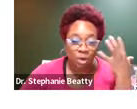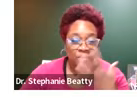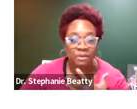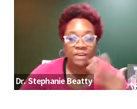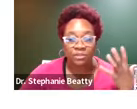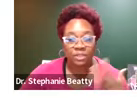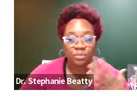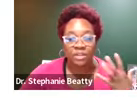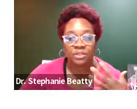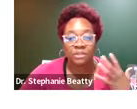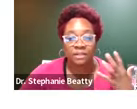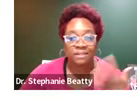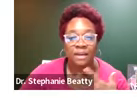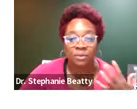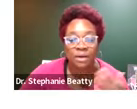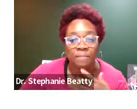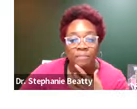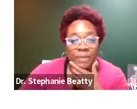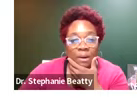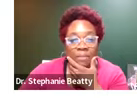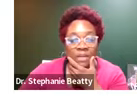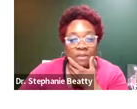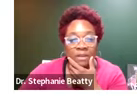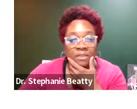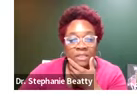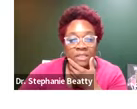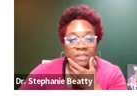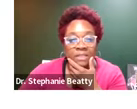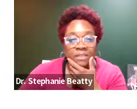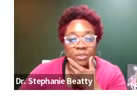you know their facial expressions, et cetera. But in those instances,